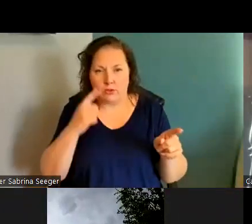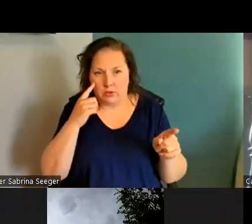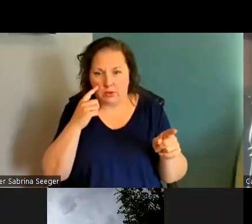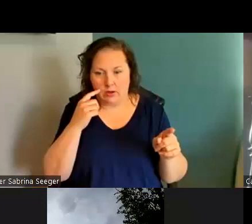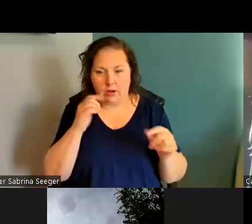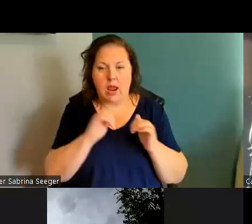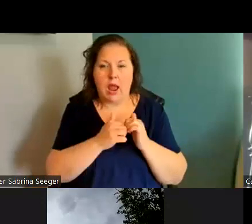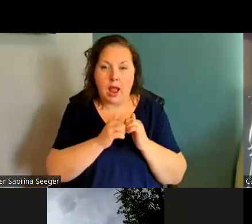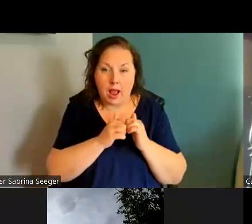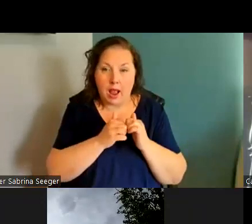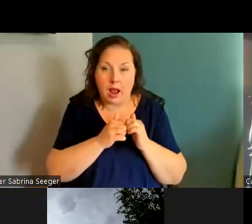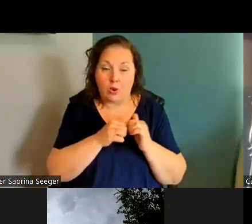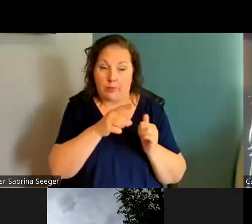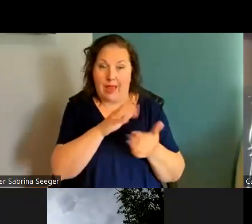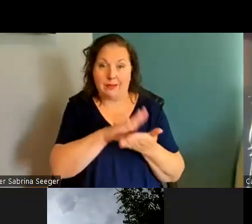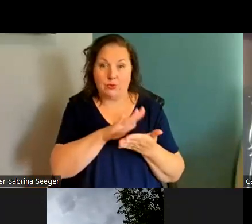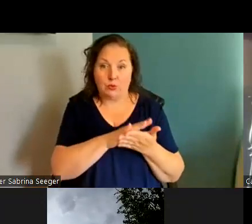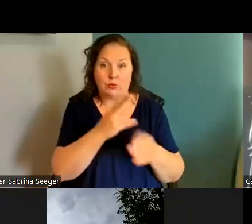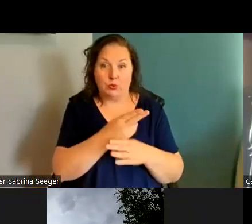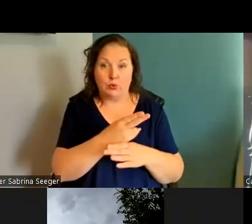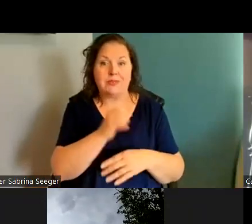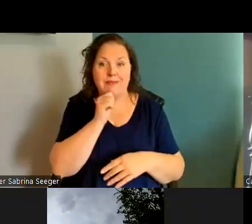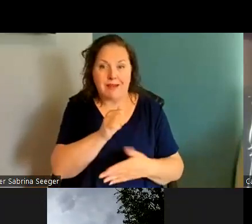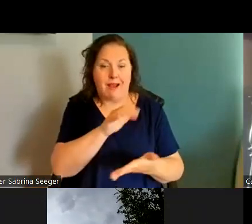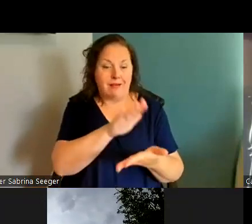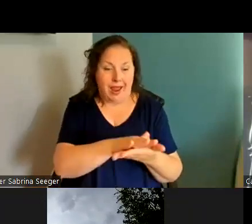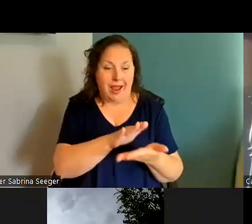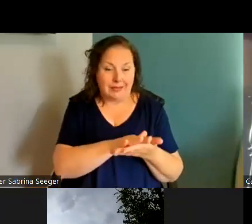get a school to use non-academic delays to get through the gates?